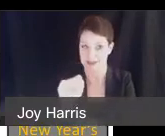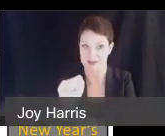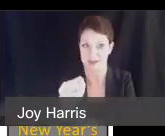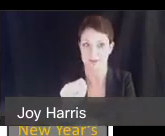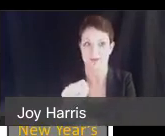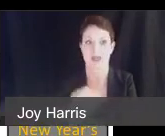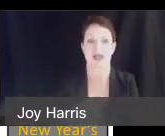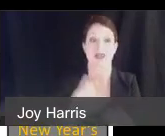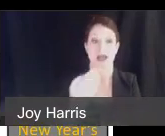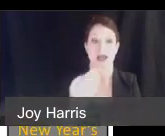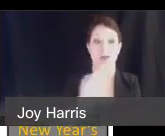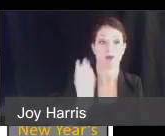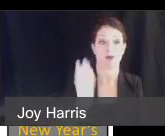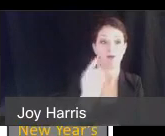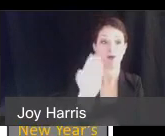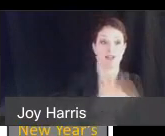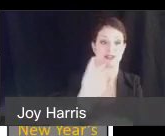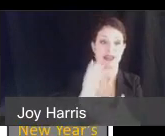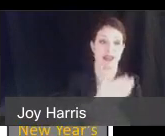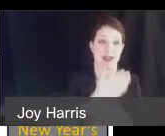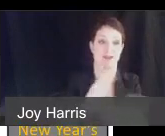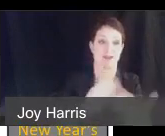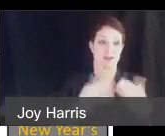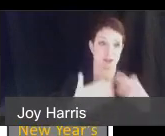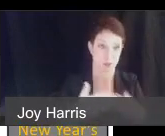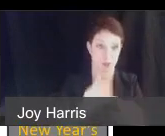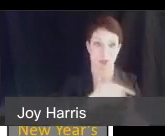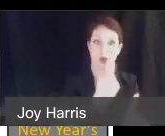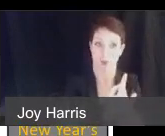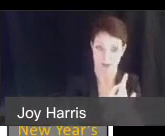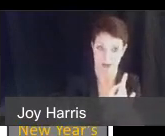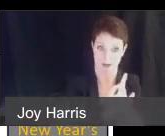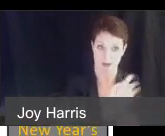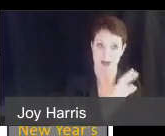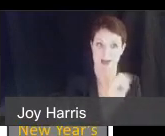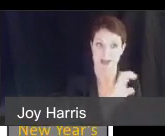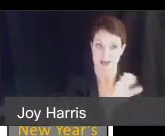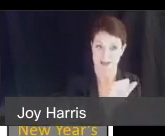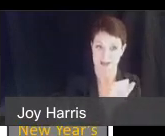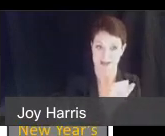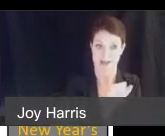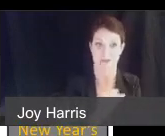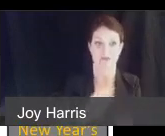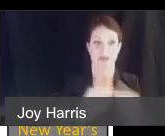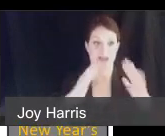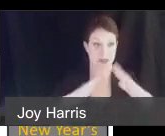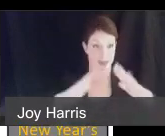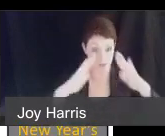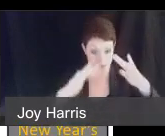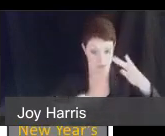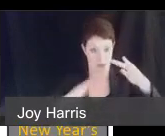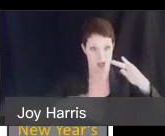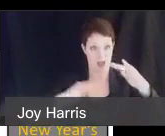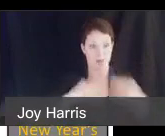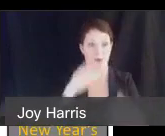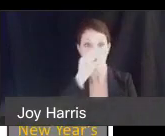14-day average of community-only cases, and then down at the bottom, the orange and yellow are the